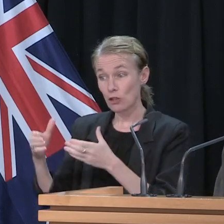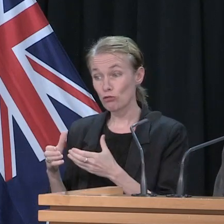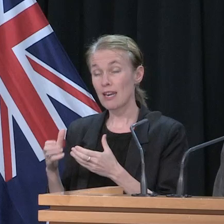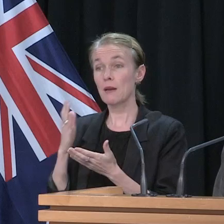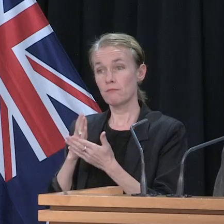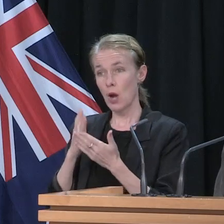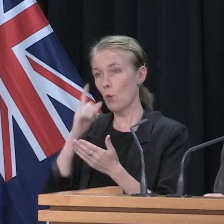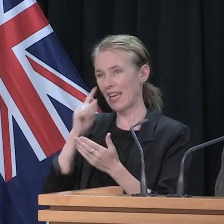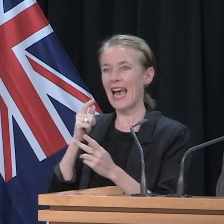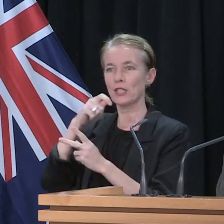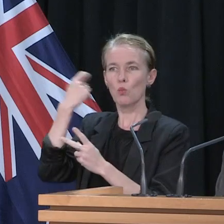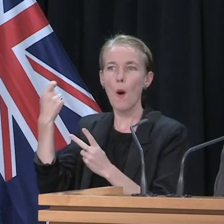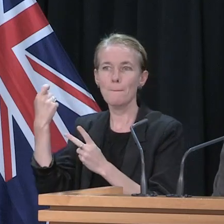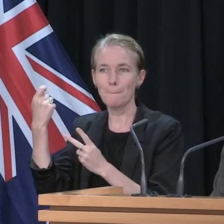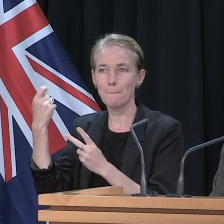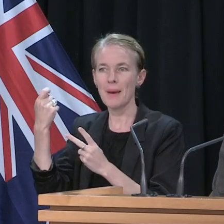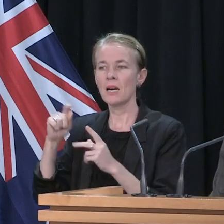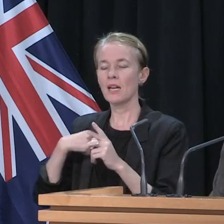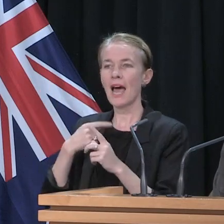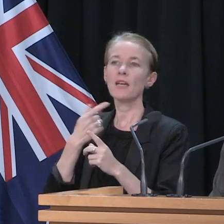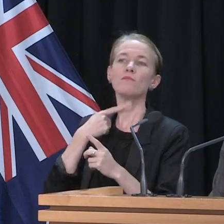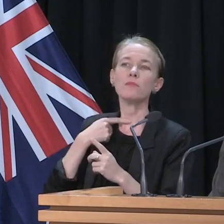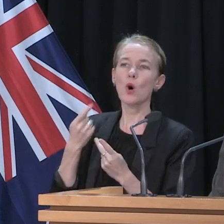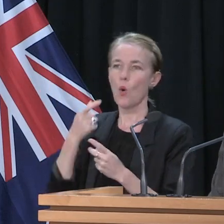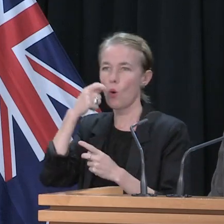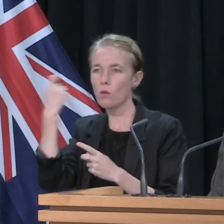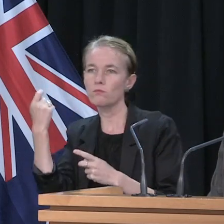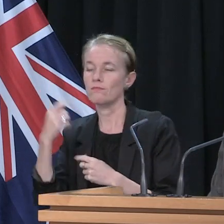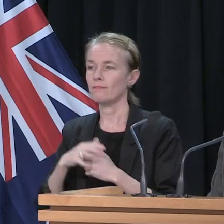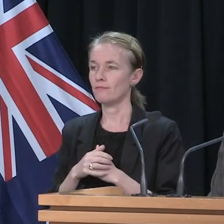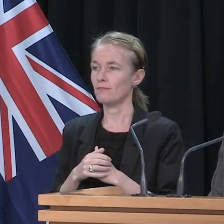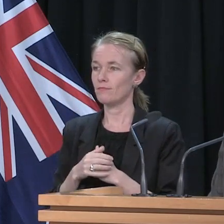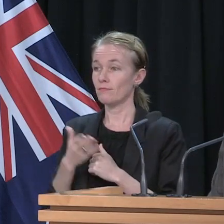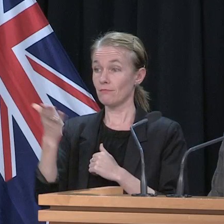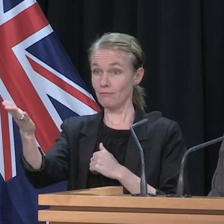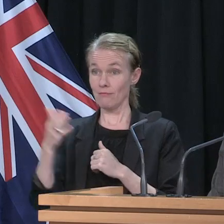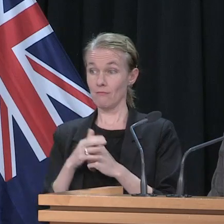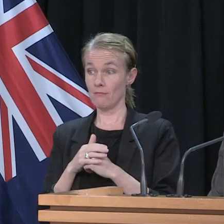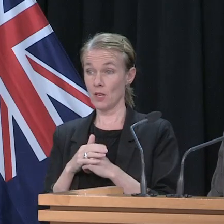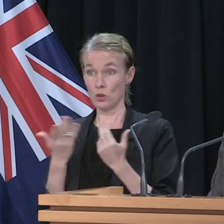clarification we provided yesterday with input from the College of GPs and as you have